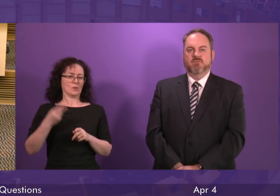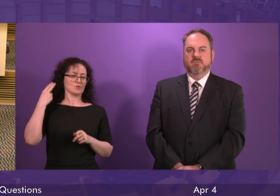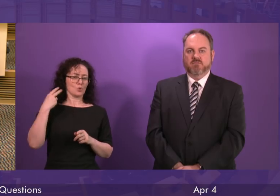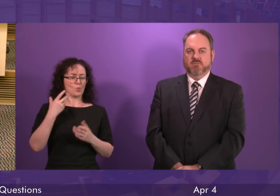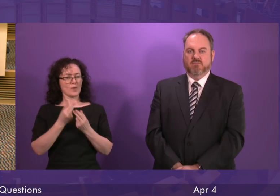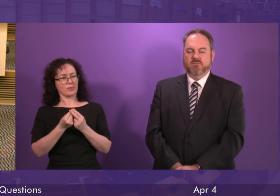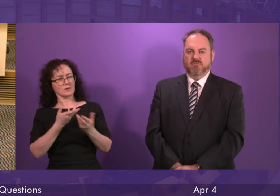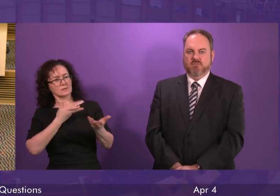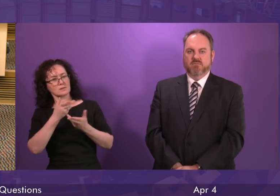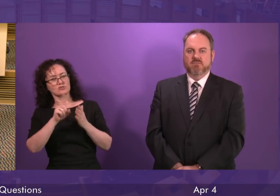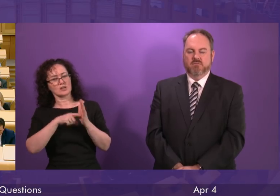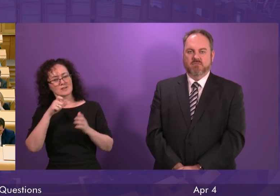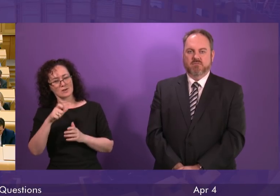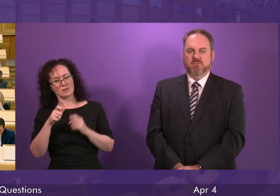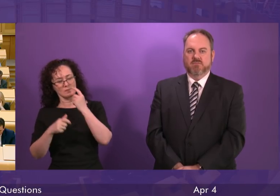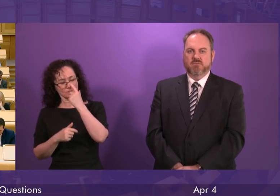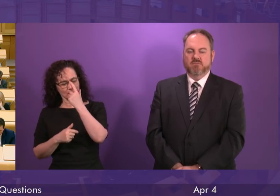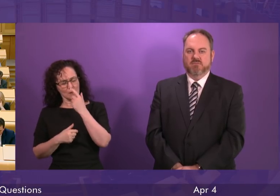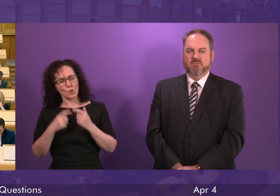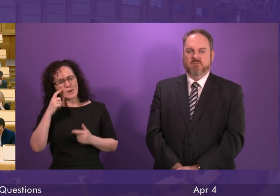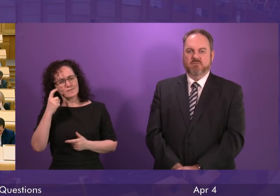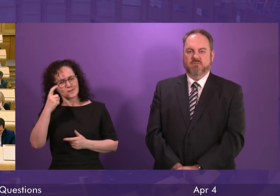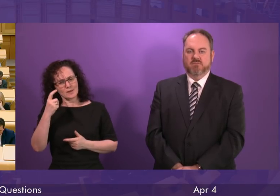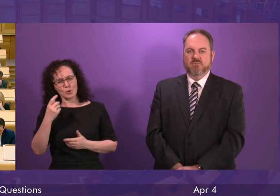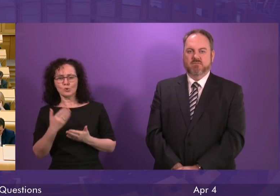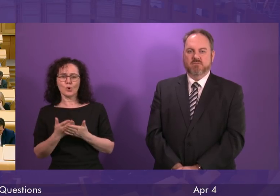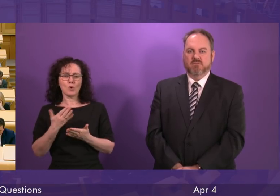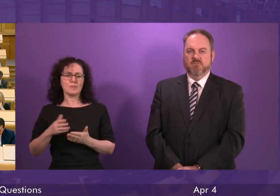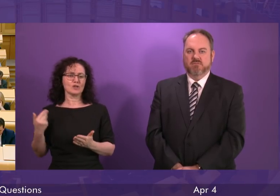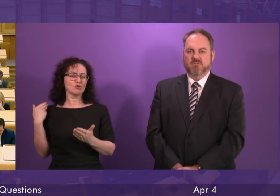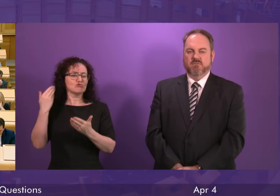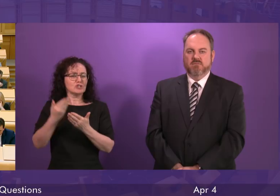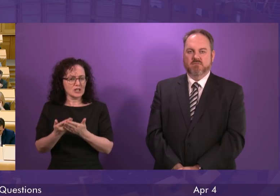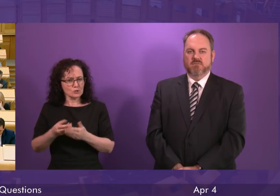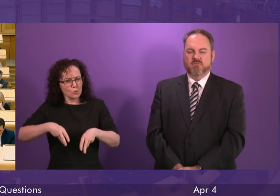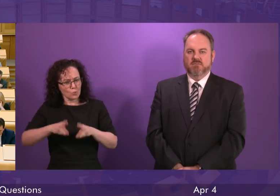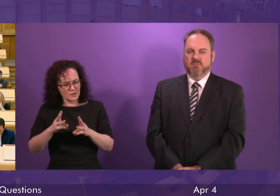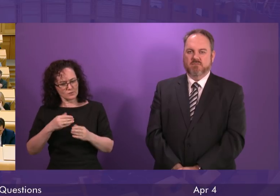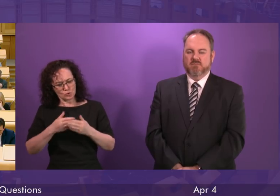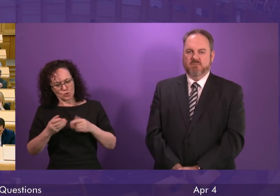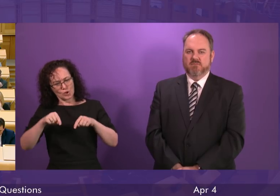prepared to look at taking not just traditional actions but new approaches.